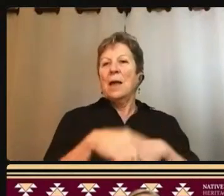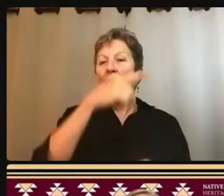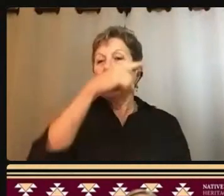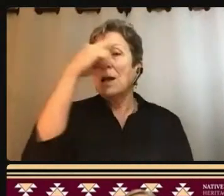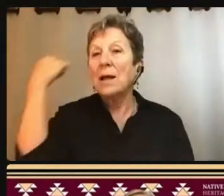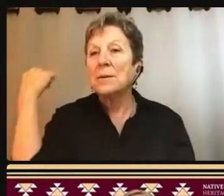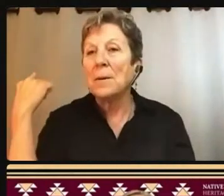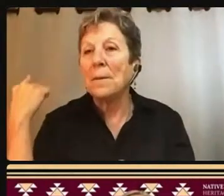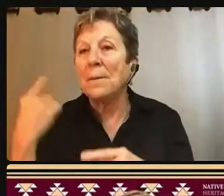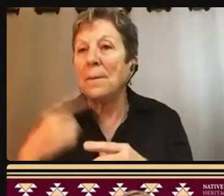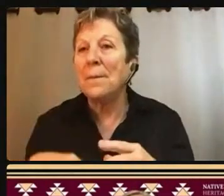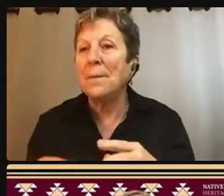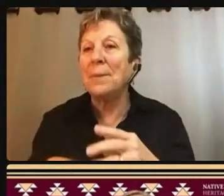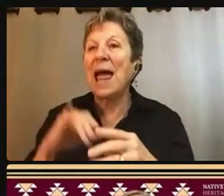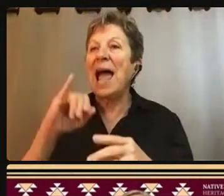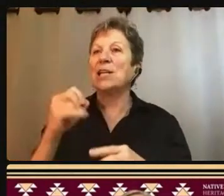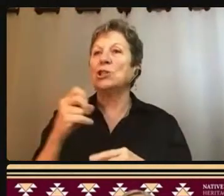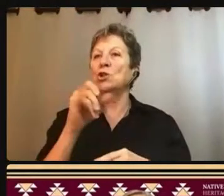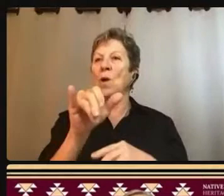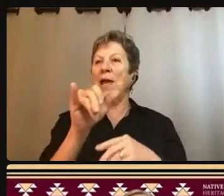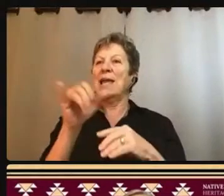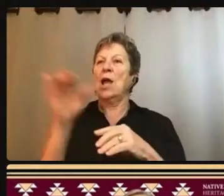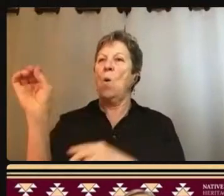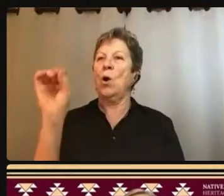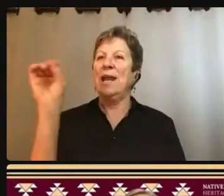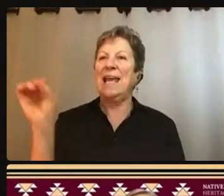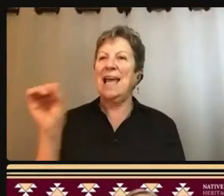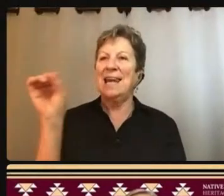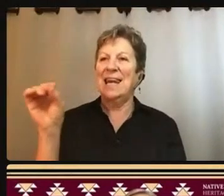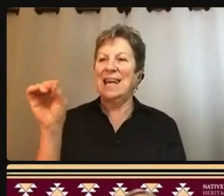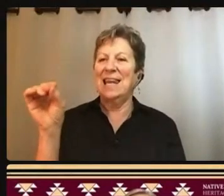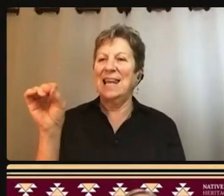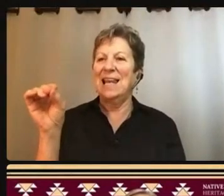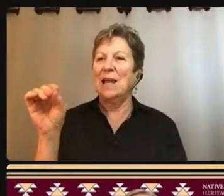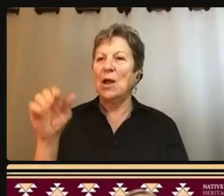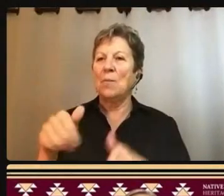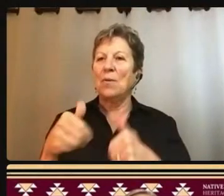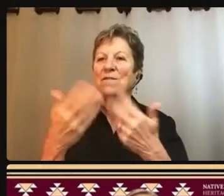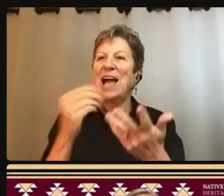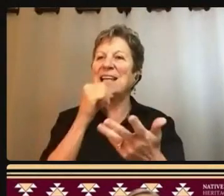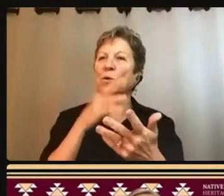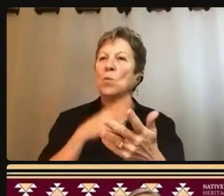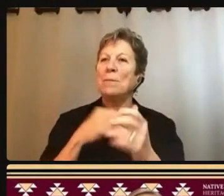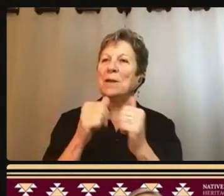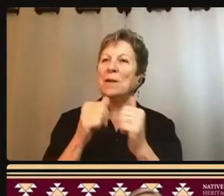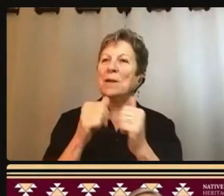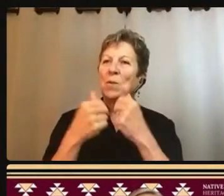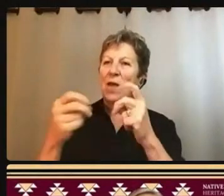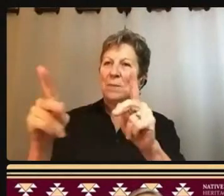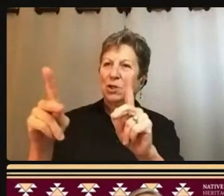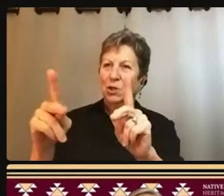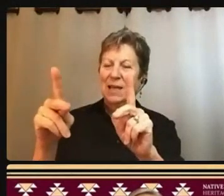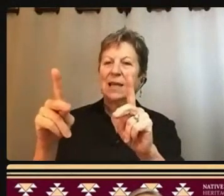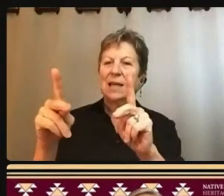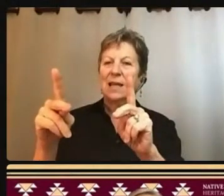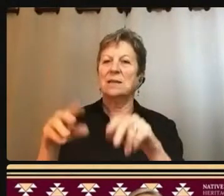LEADER FOR QUITE SOME TIME. I'VE RUN A NONPROFIT HERE LOCALLY CALLED BLACK JOY ORGAN WHICH FOCUSES ON PROVIDING